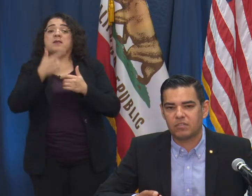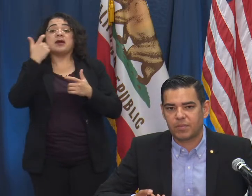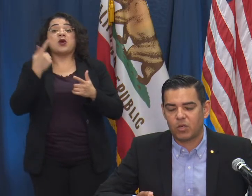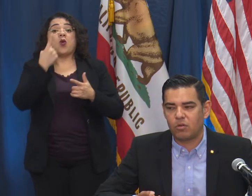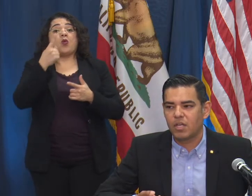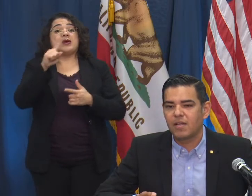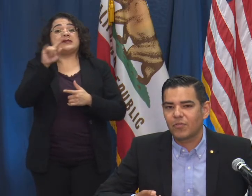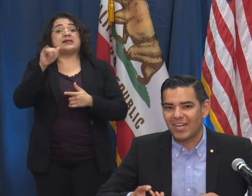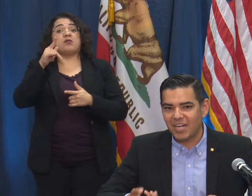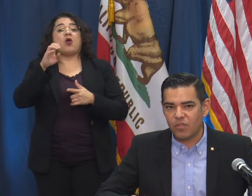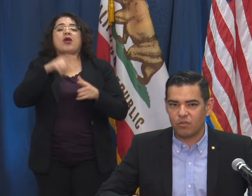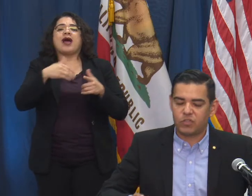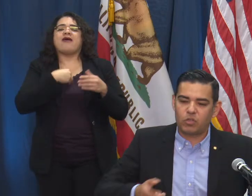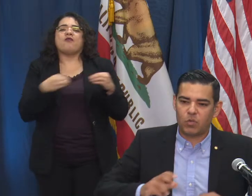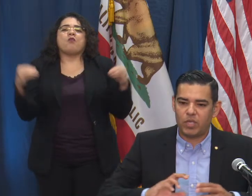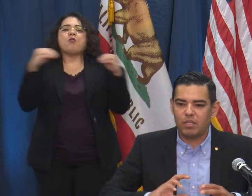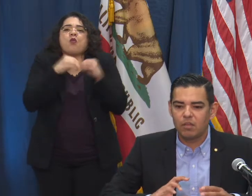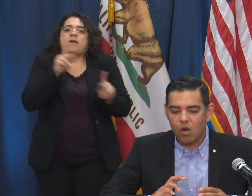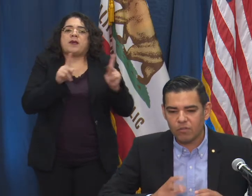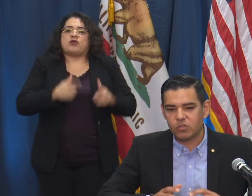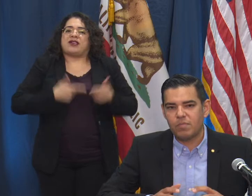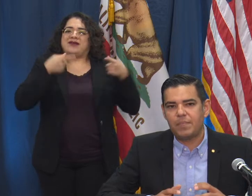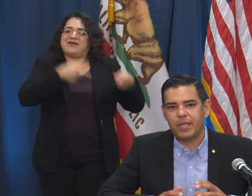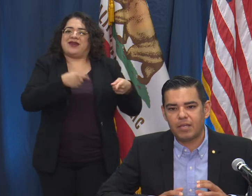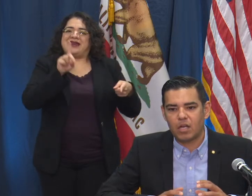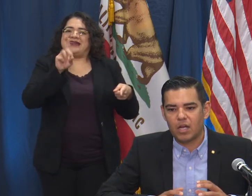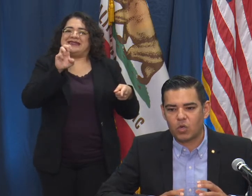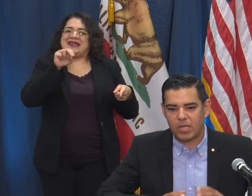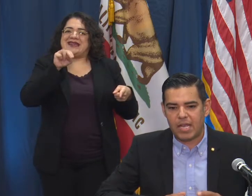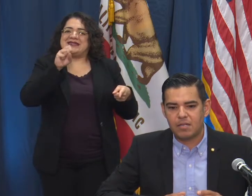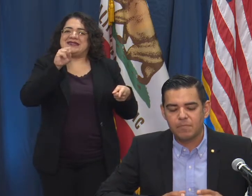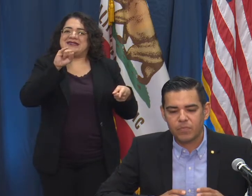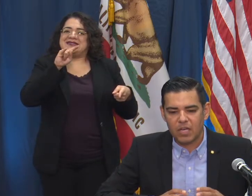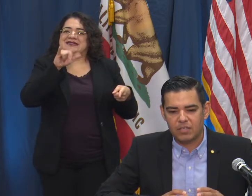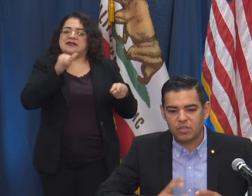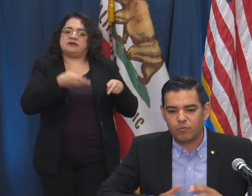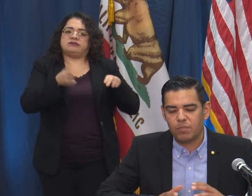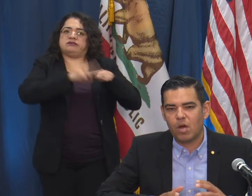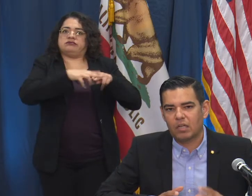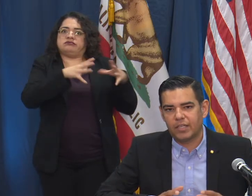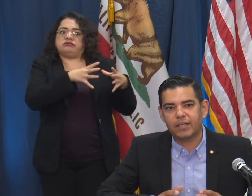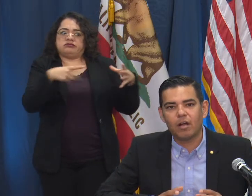zip code than another so can we also maybe create different modeling on the